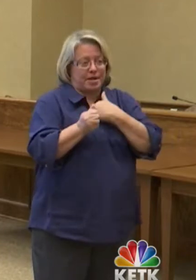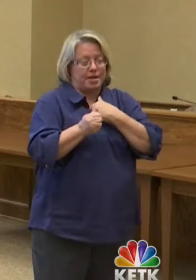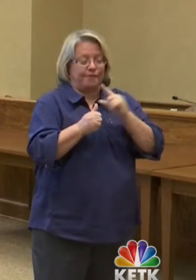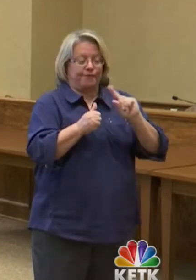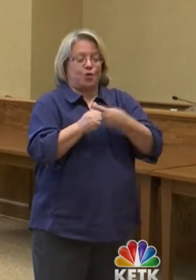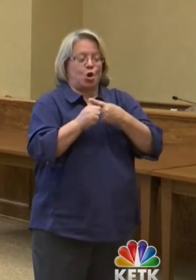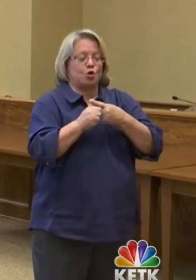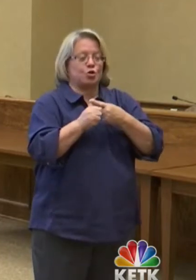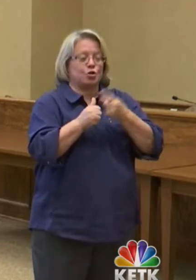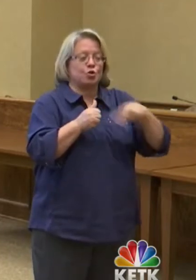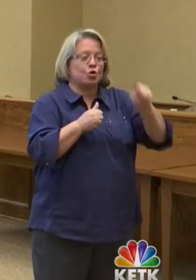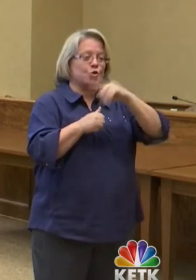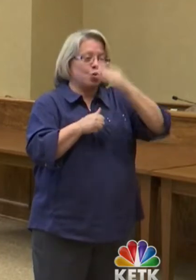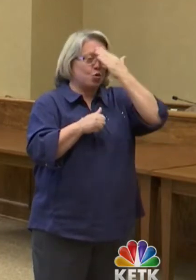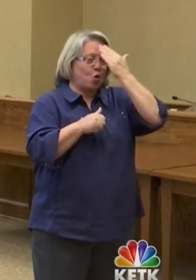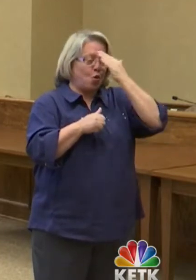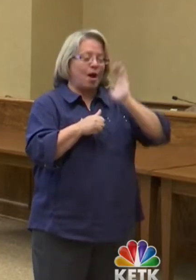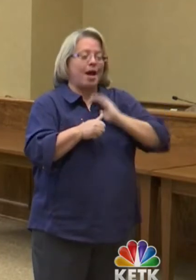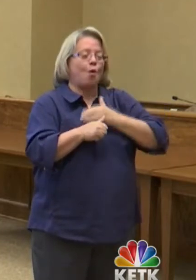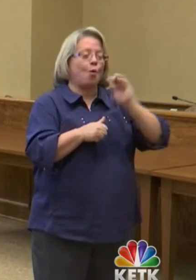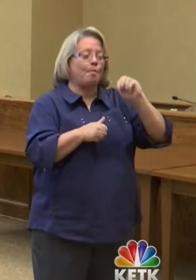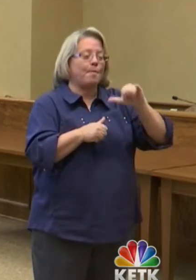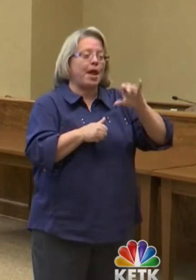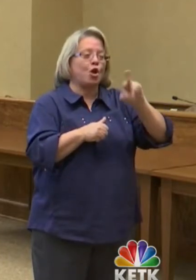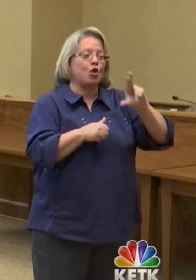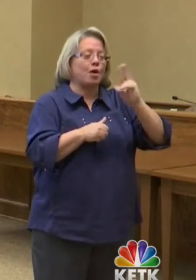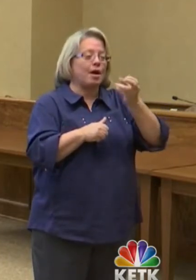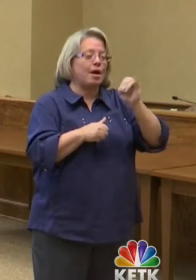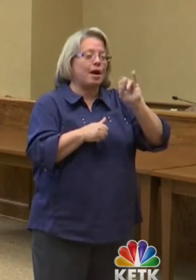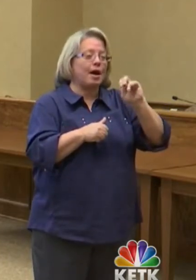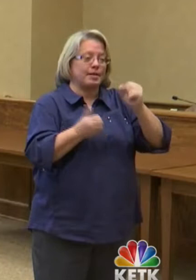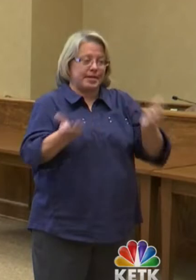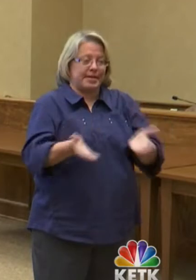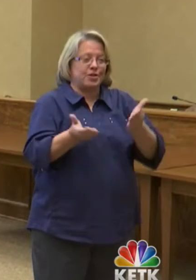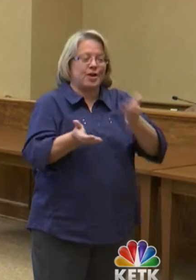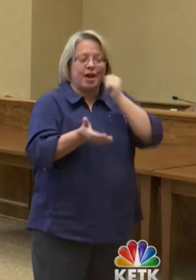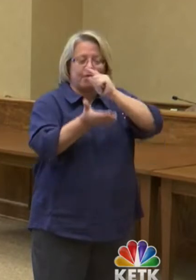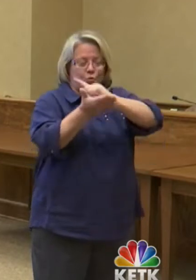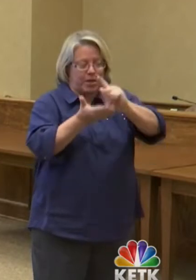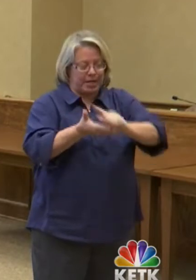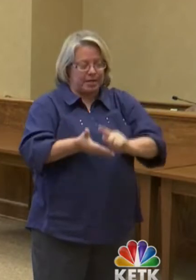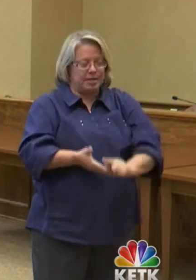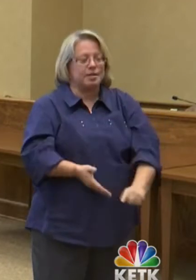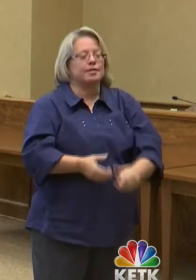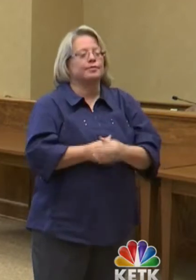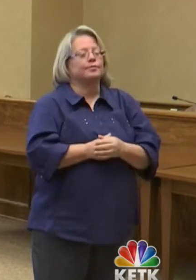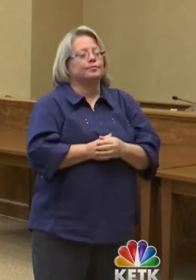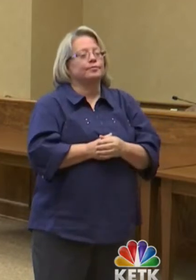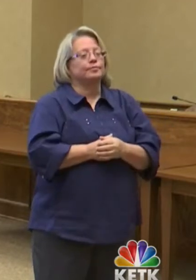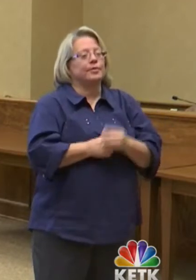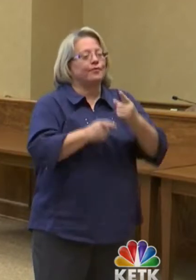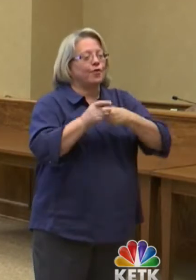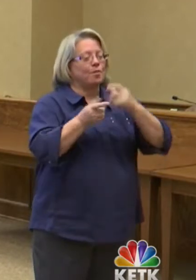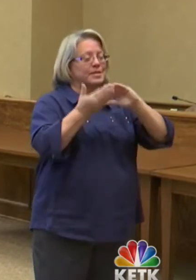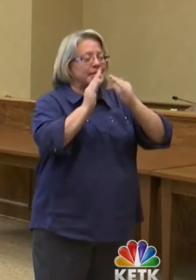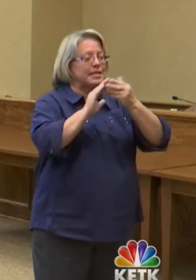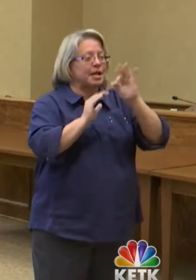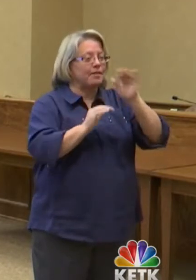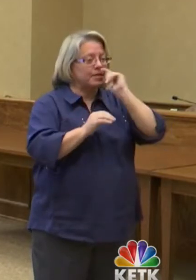PRESERVING LIFE, RESTORING LIBERTY. BEFORE I GO ANY FURTHER WITH MY REMARKS LET ME INTRODUCE THOSE WERE WITH ME TODAY.